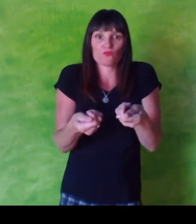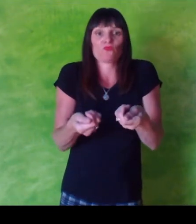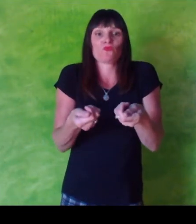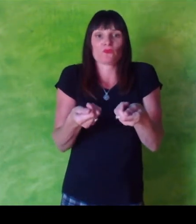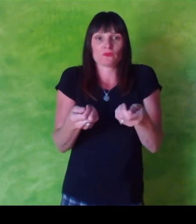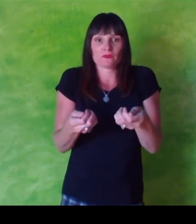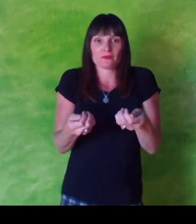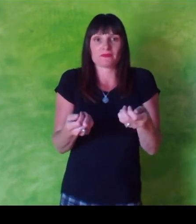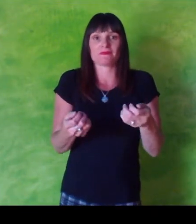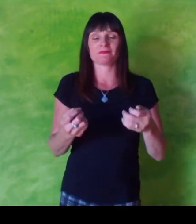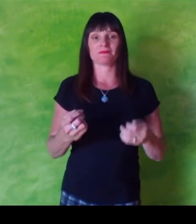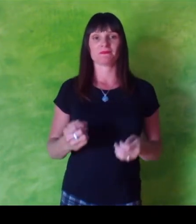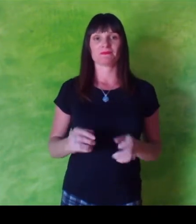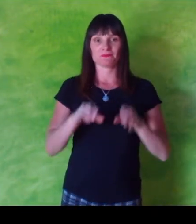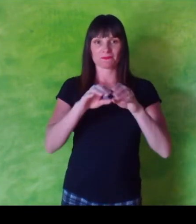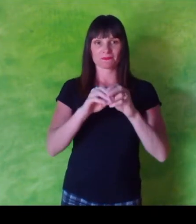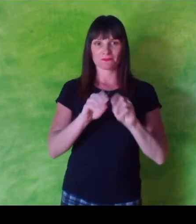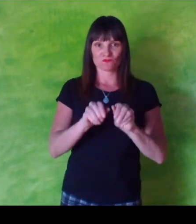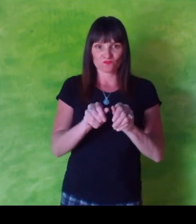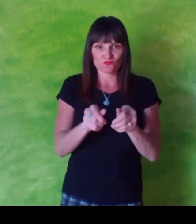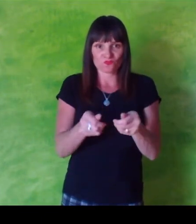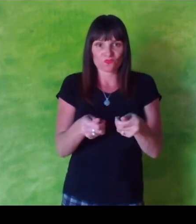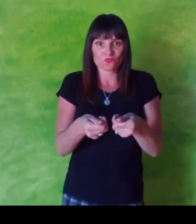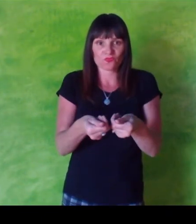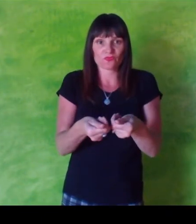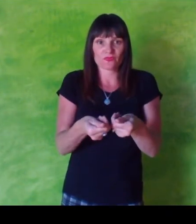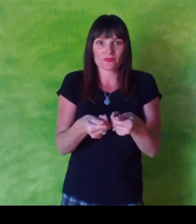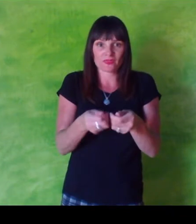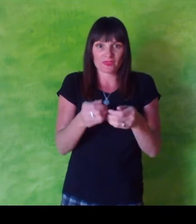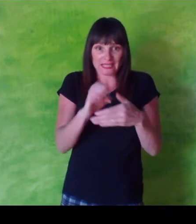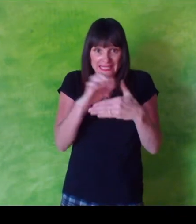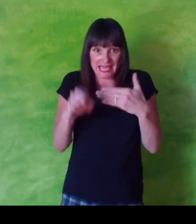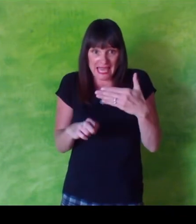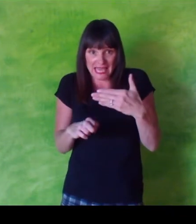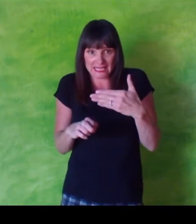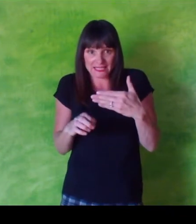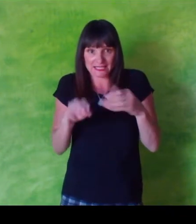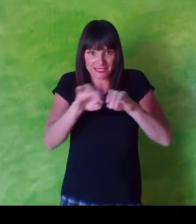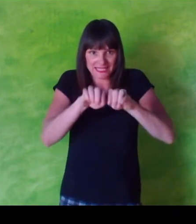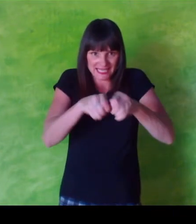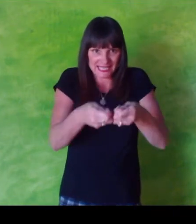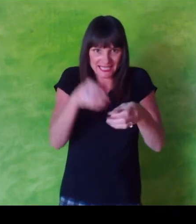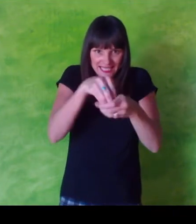kind of roll it like this turn it inside out so the ends are on the inside